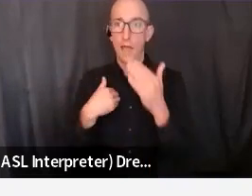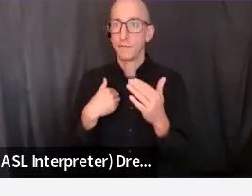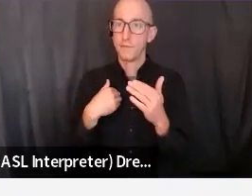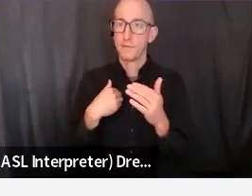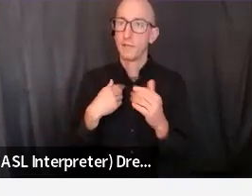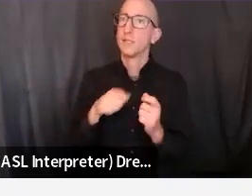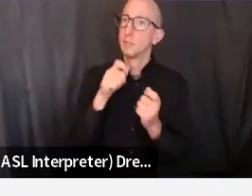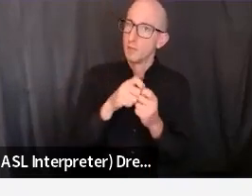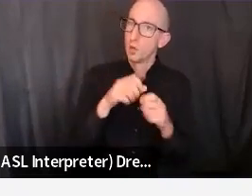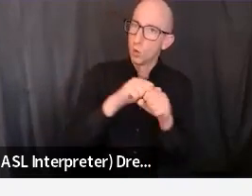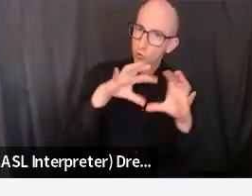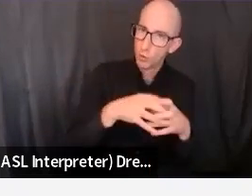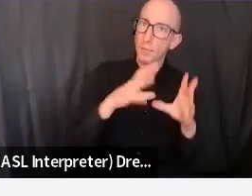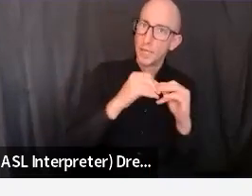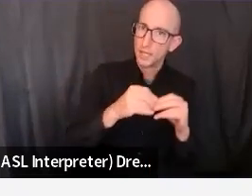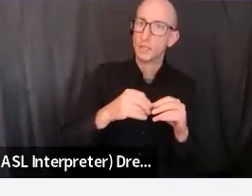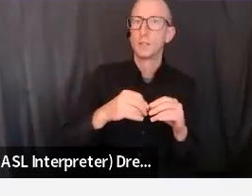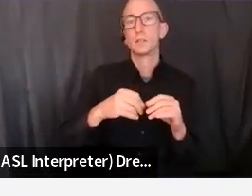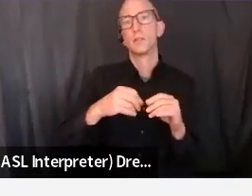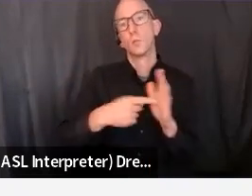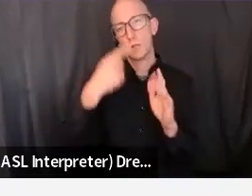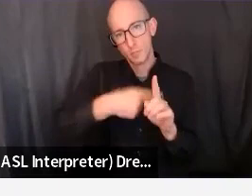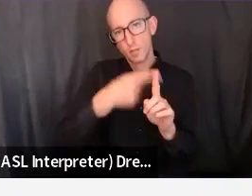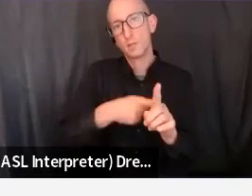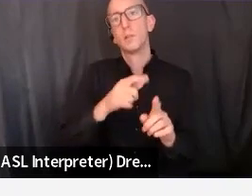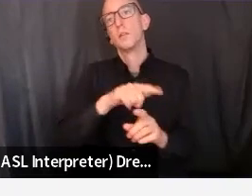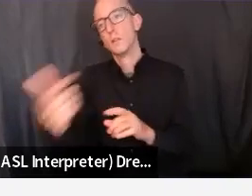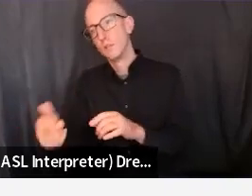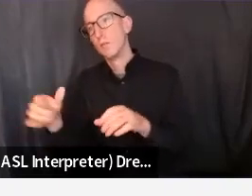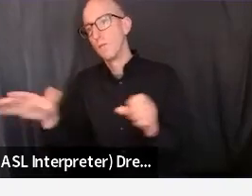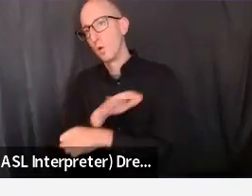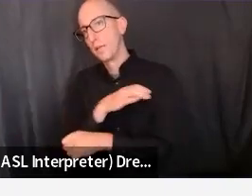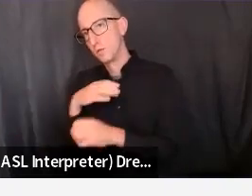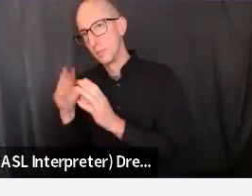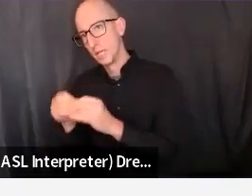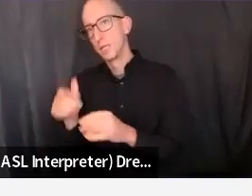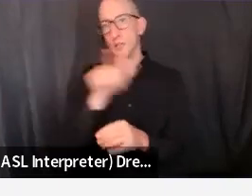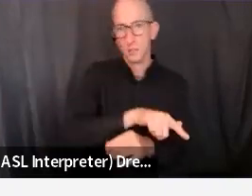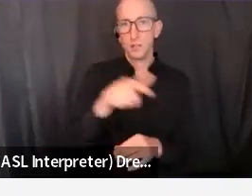And so for the zero-emission technology projects, we're anticipating having a fairly high cap of